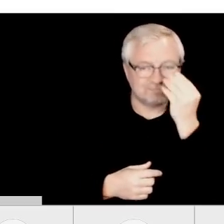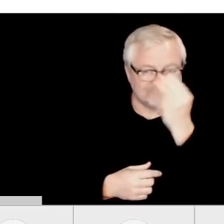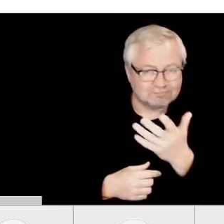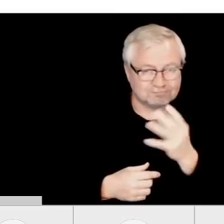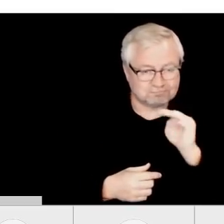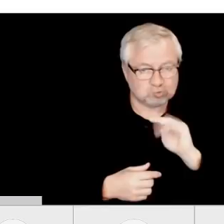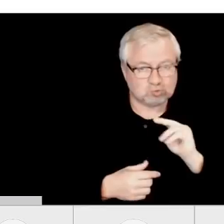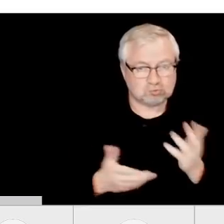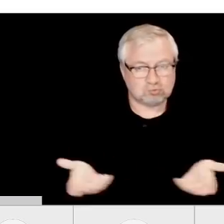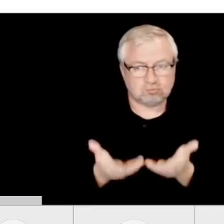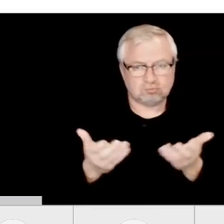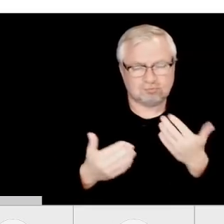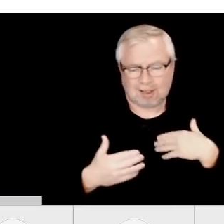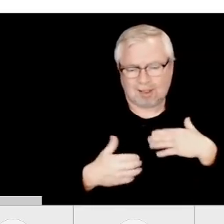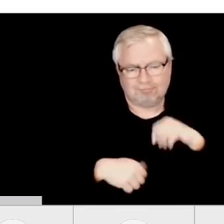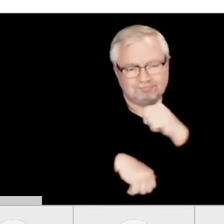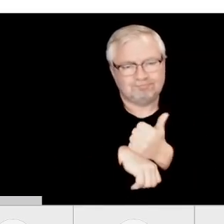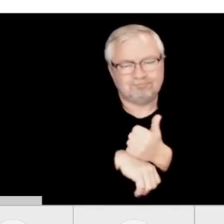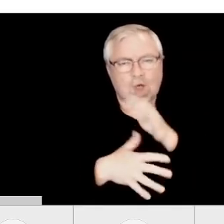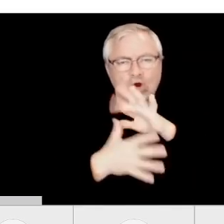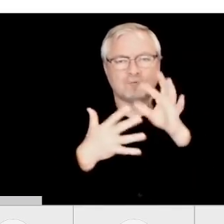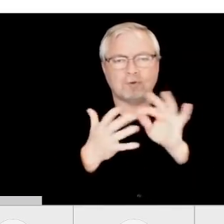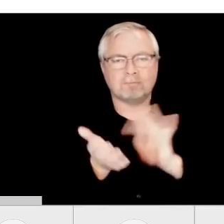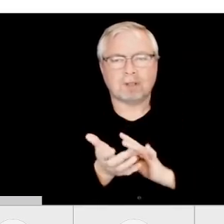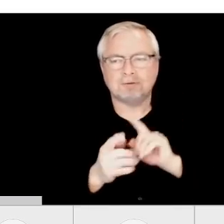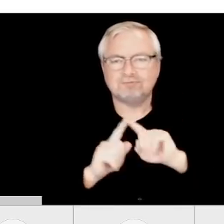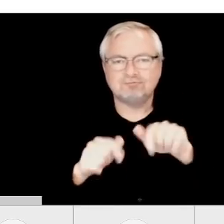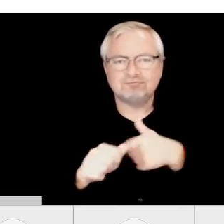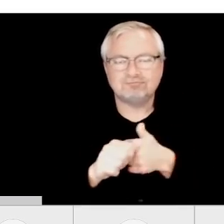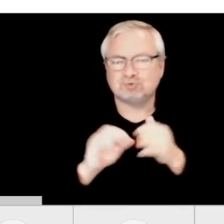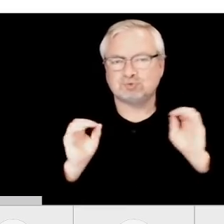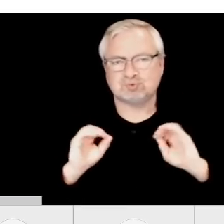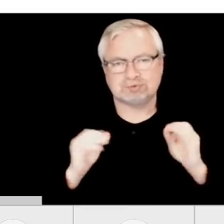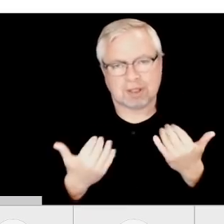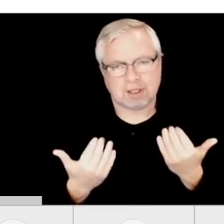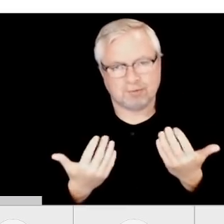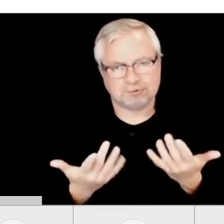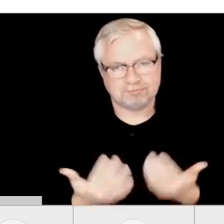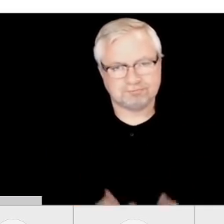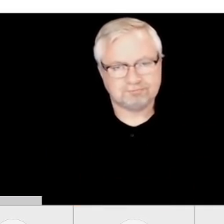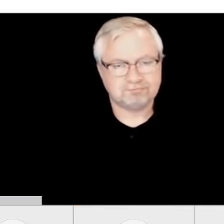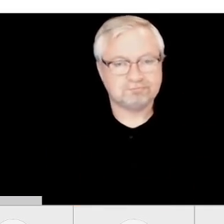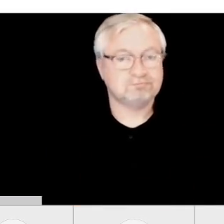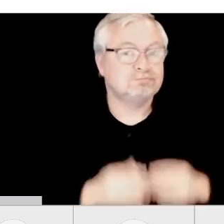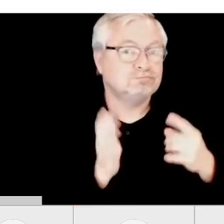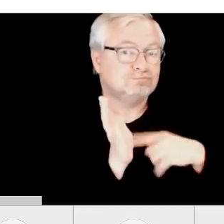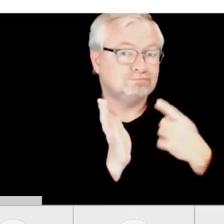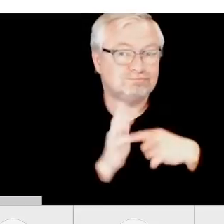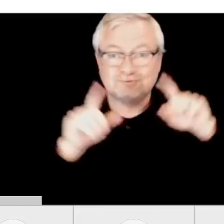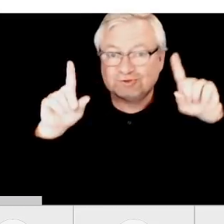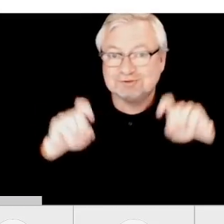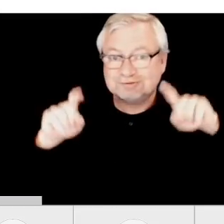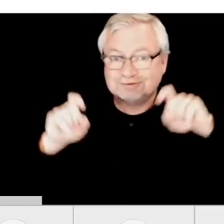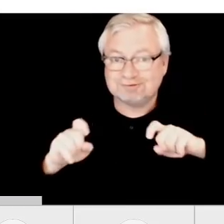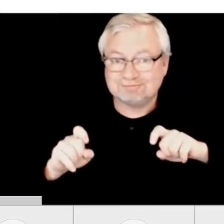Dr. Enns: In some ways the testing scenarios do because the testing is